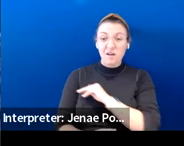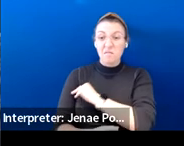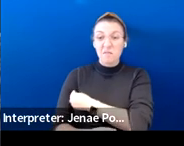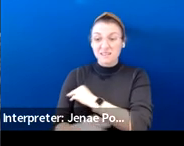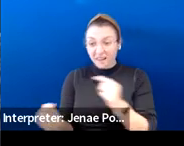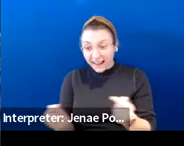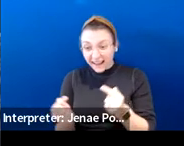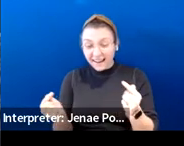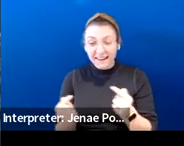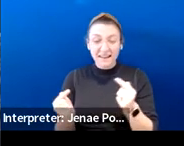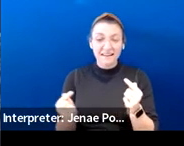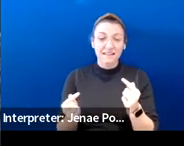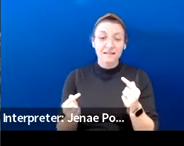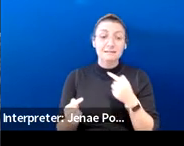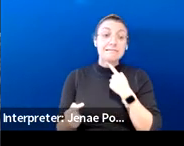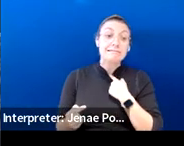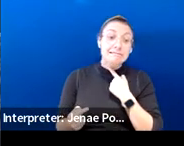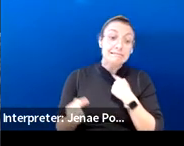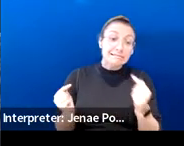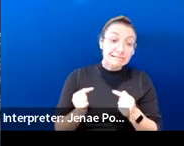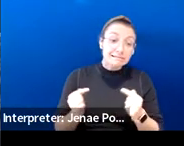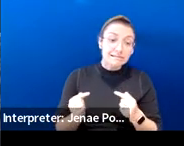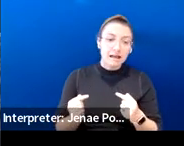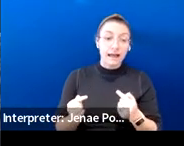People with preexisting conditions are a little more higher at risk.